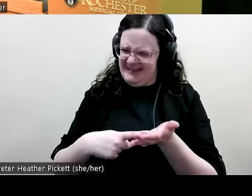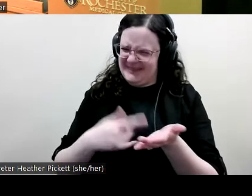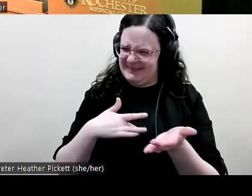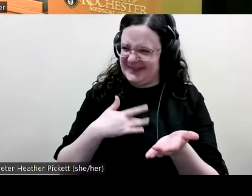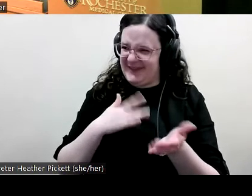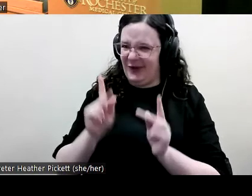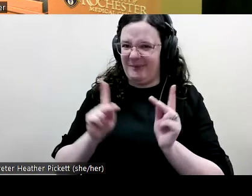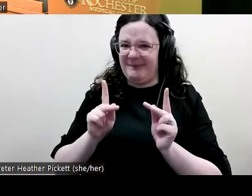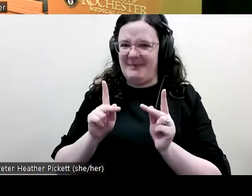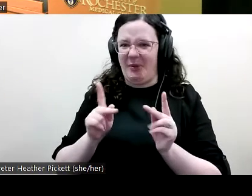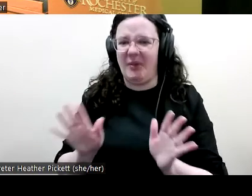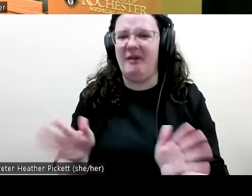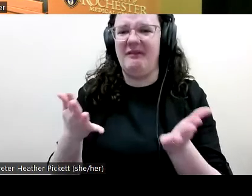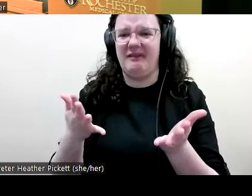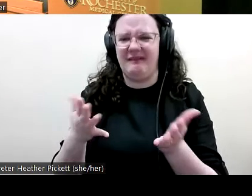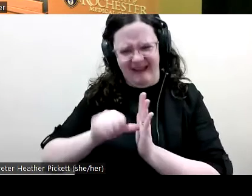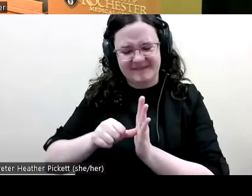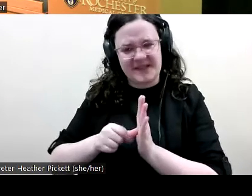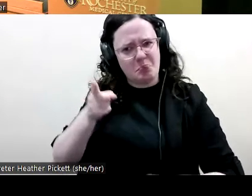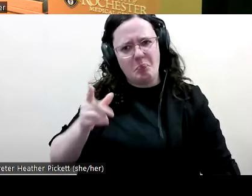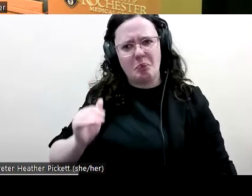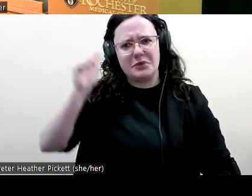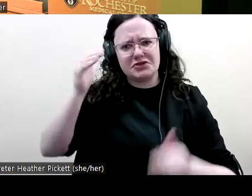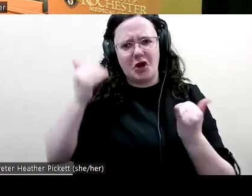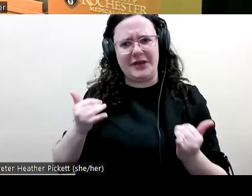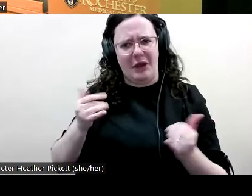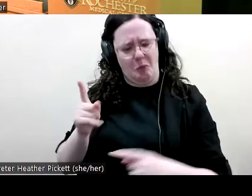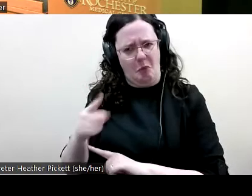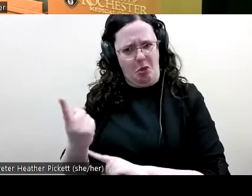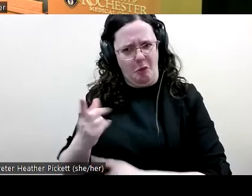I want to think about all the ways that families support us throughout our lives so how many of you